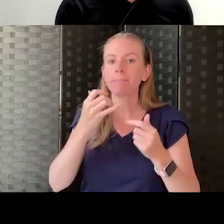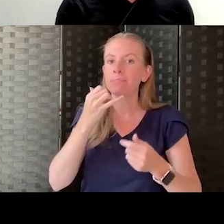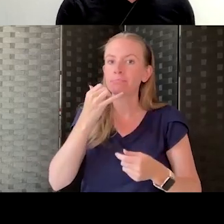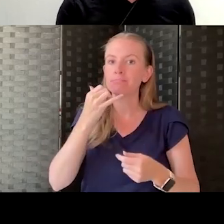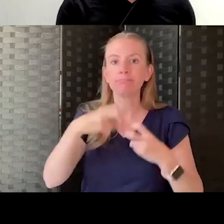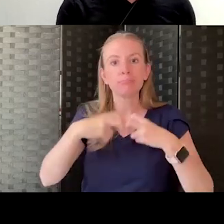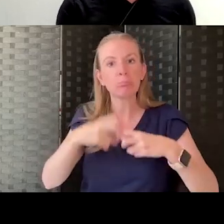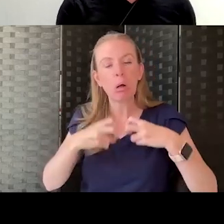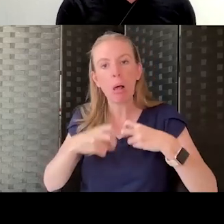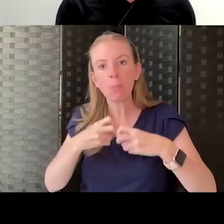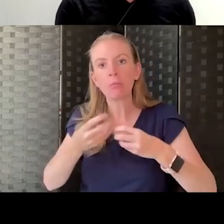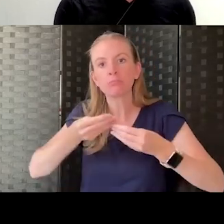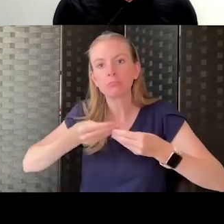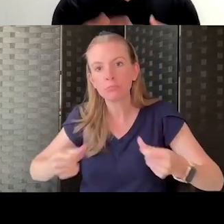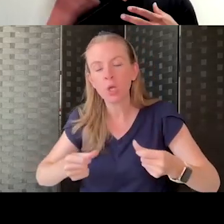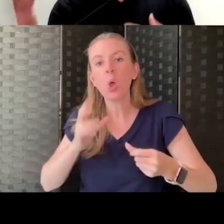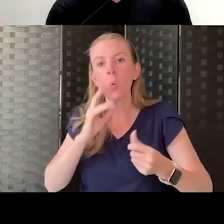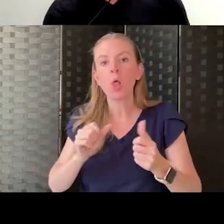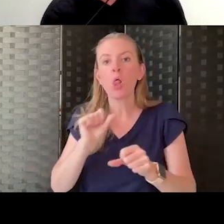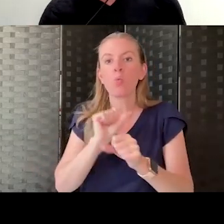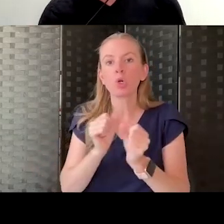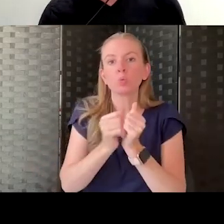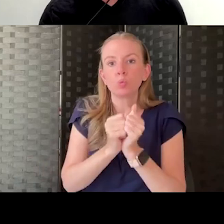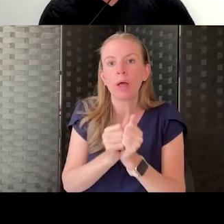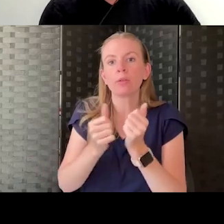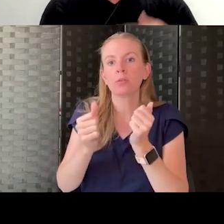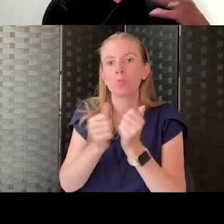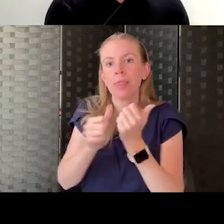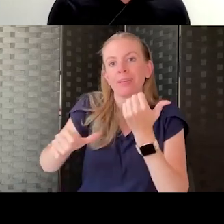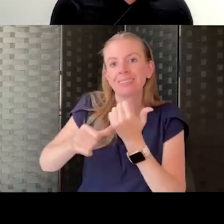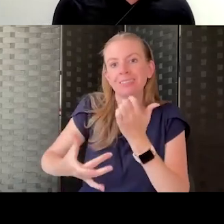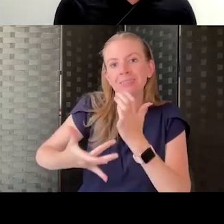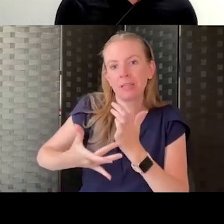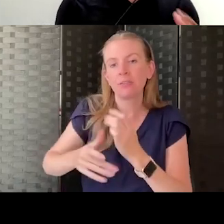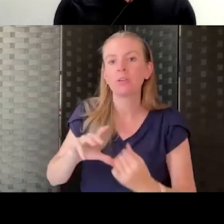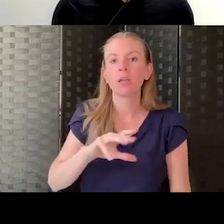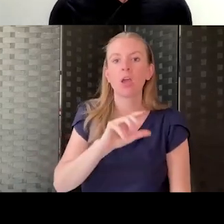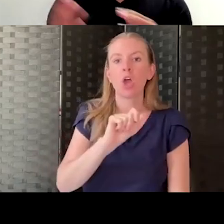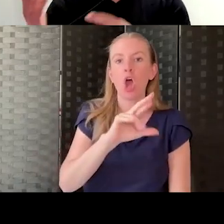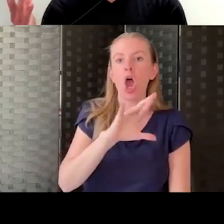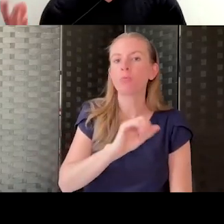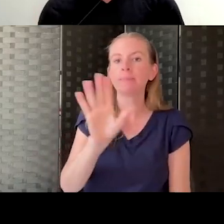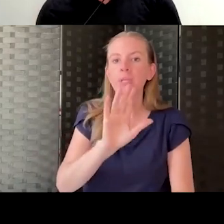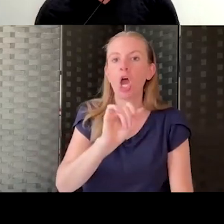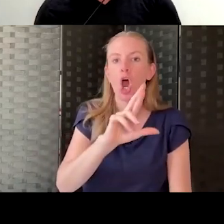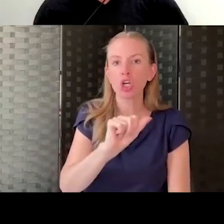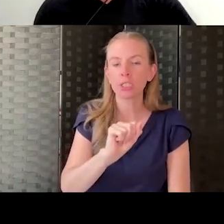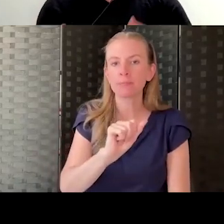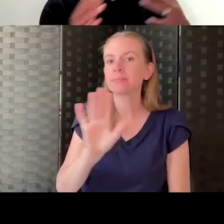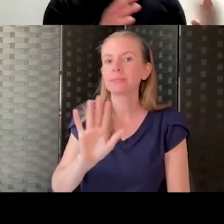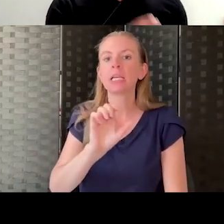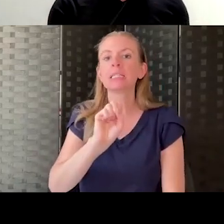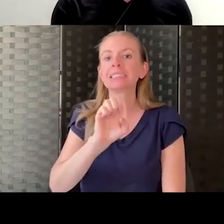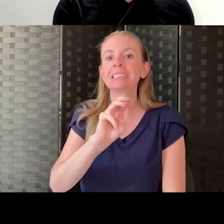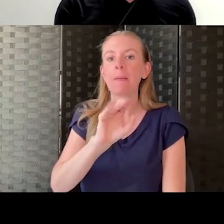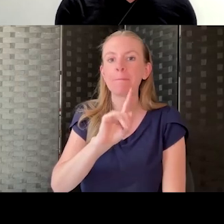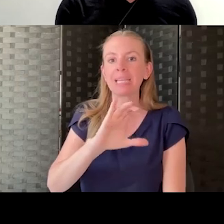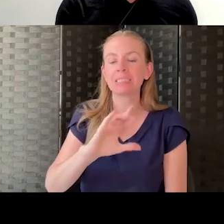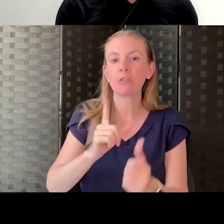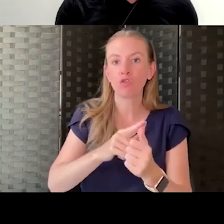with assistive tech. ARIA first, semantic first -- no, you want semantic first, then add ARIA at the